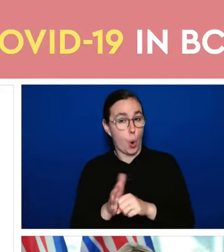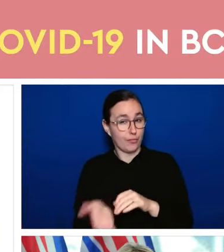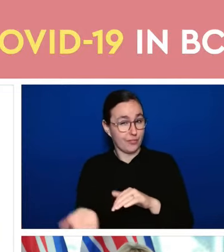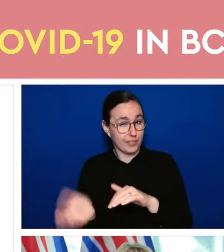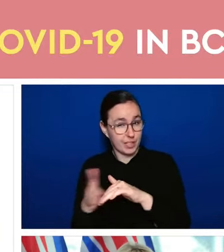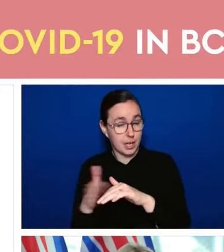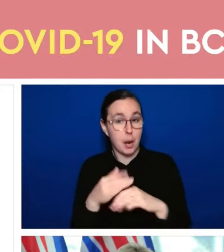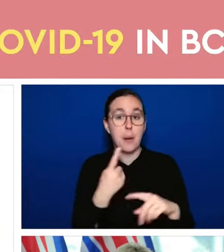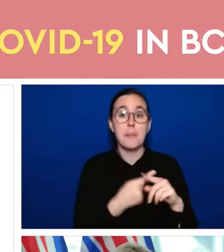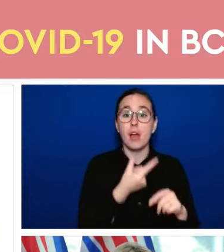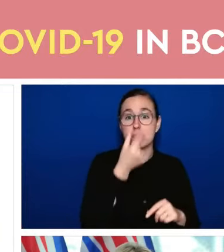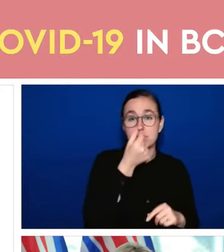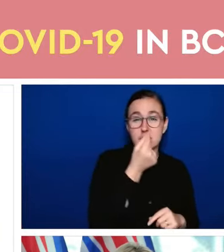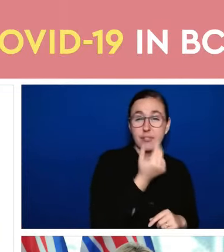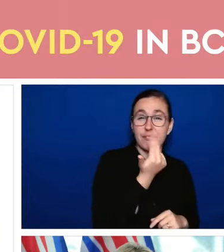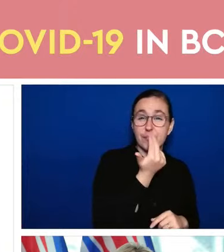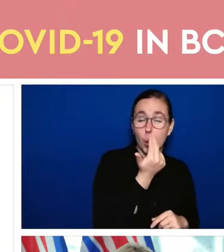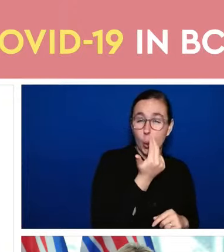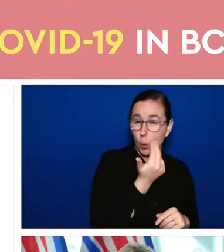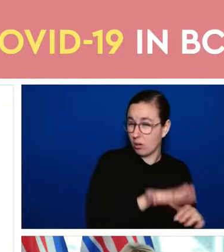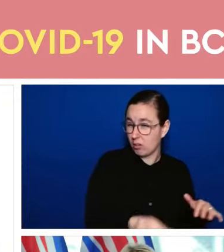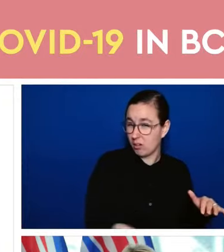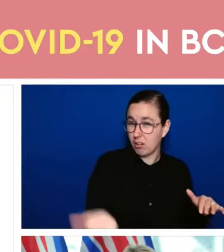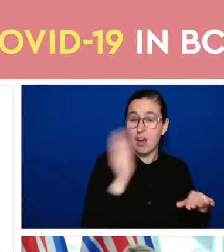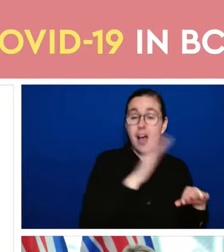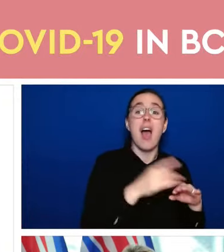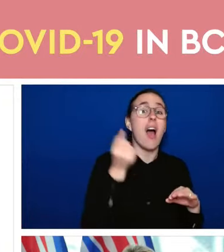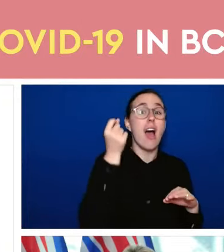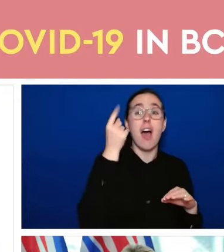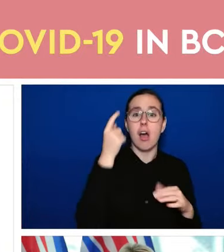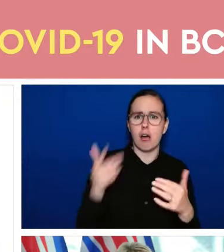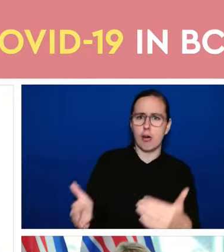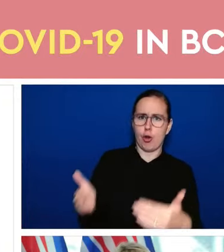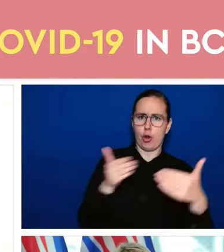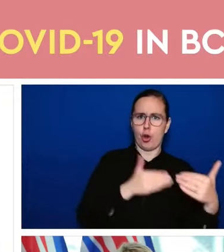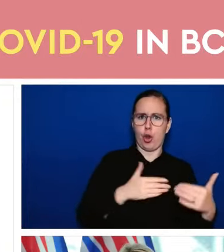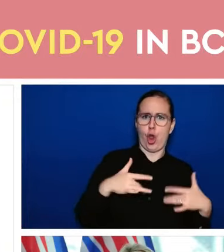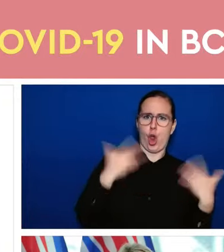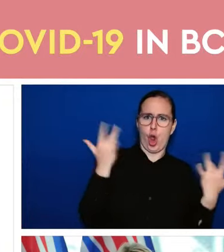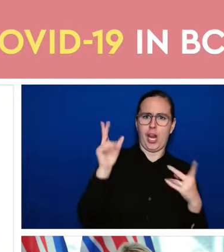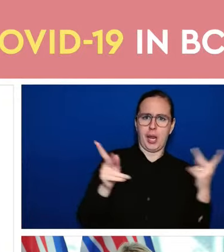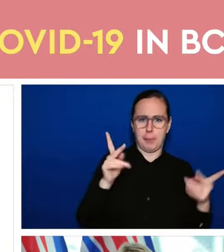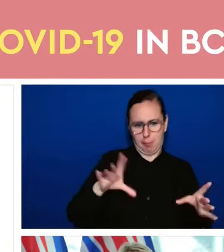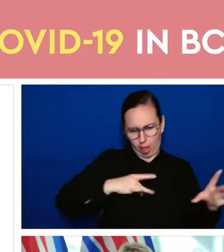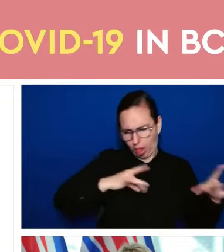in the season than their normal influences sees. So if we look